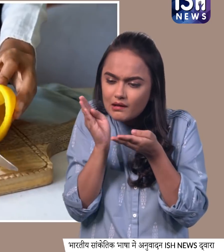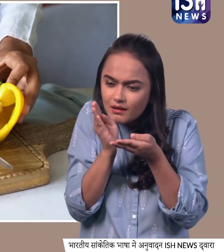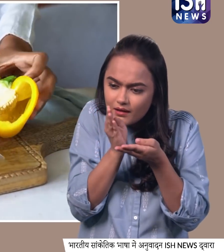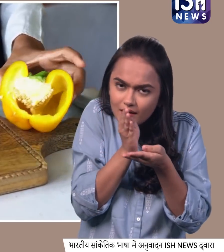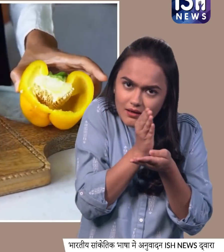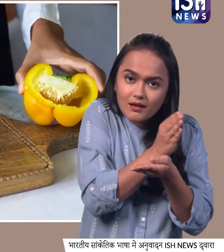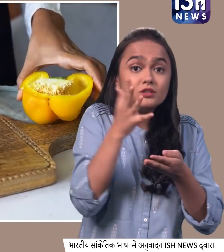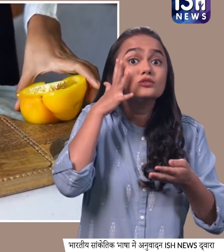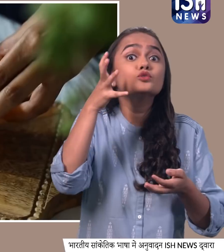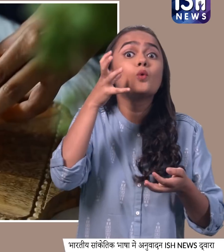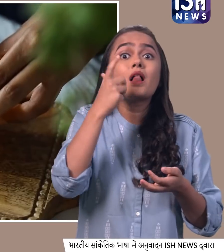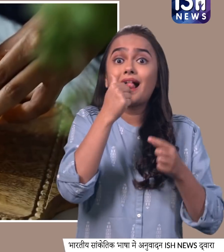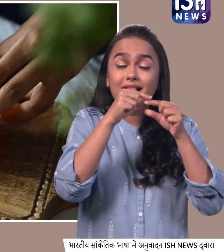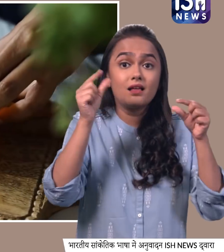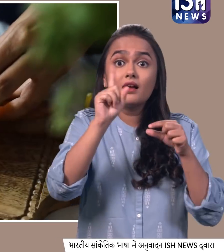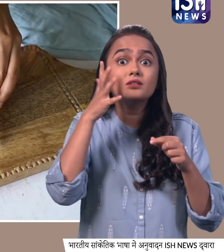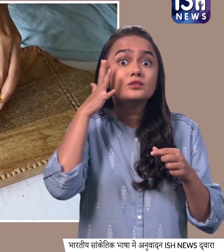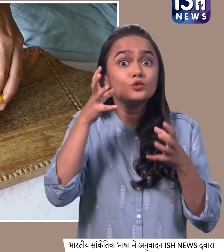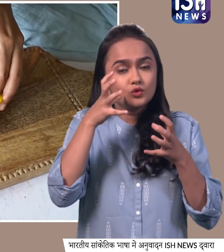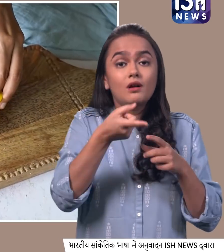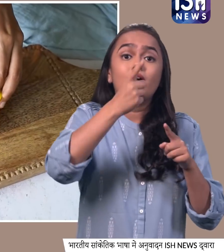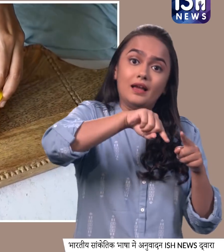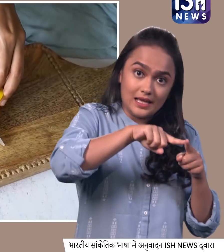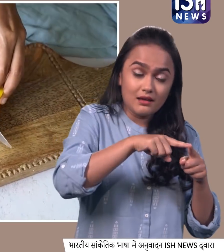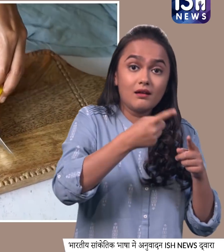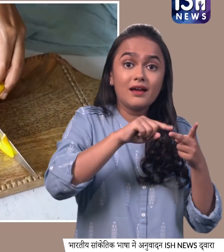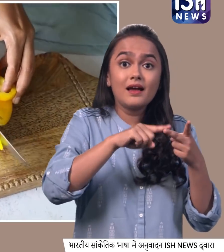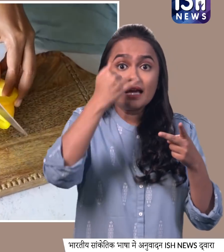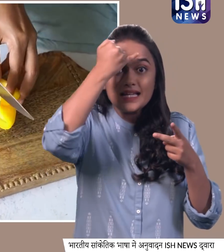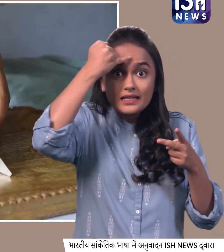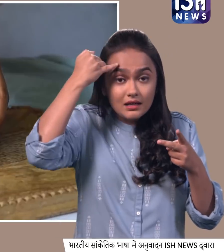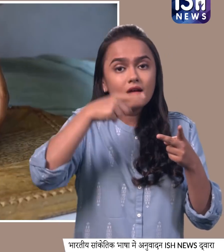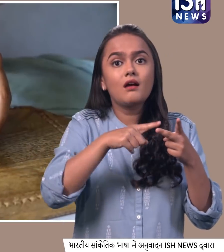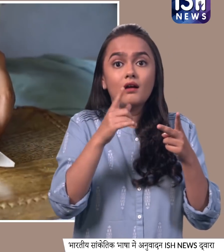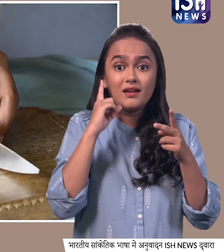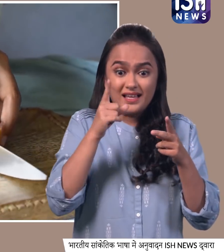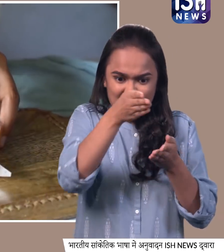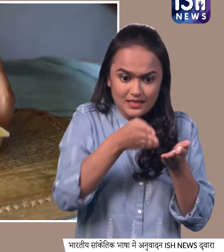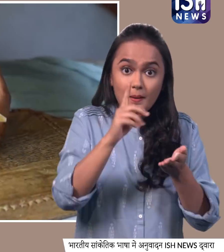Similarly, take a yellow capsicum and cut it into thin, long slices too